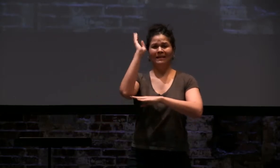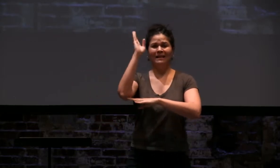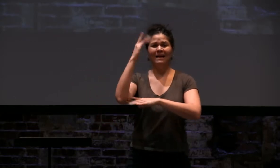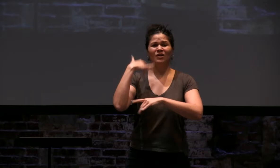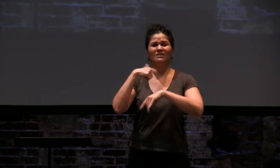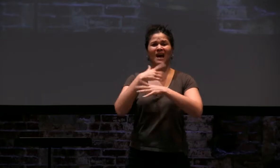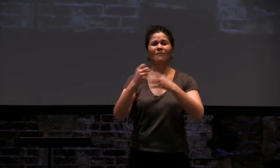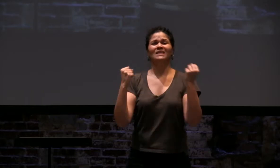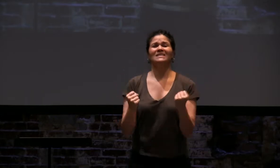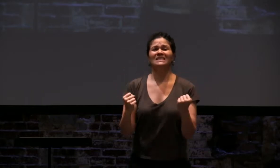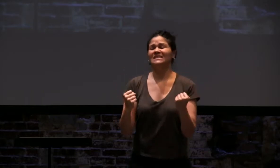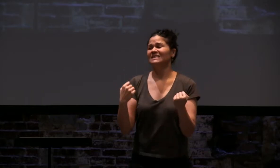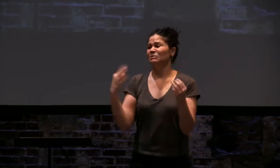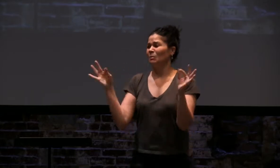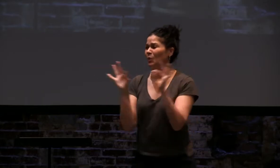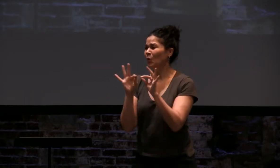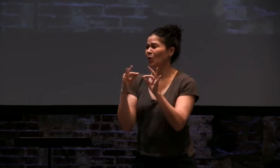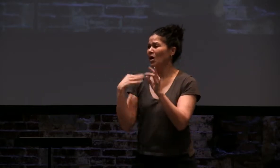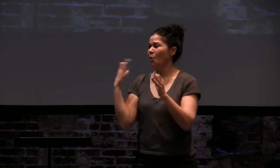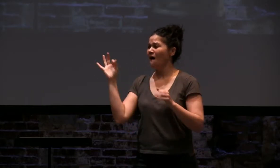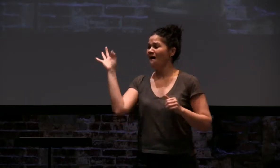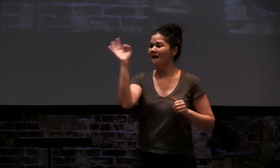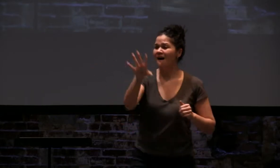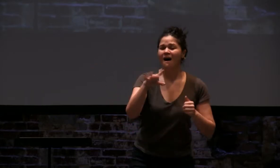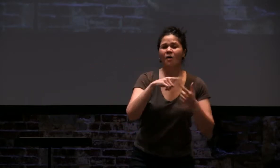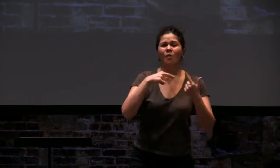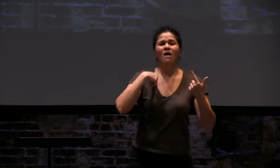If you had the opportunity to get back on stage